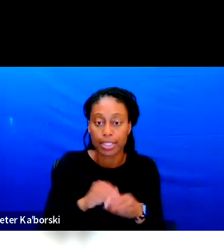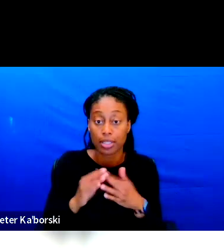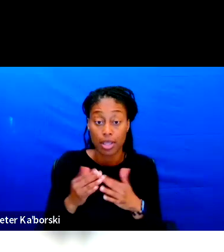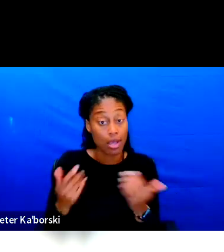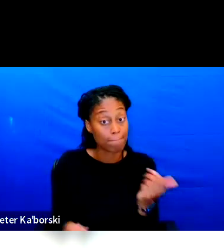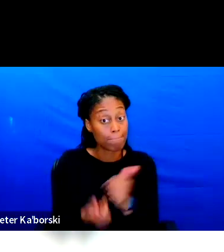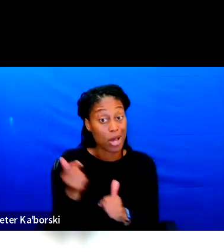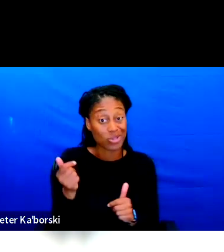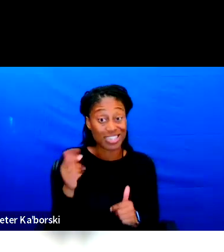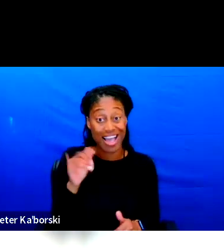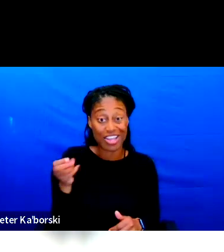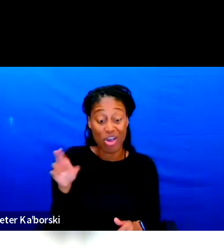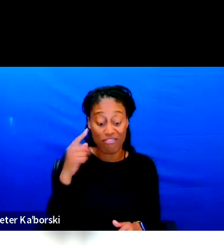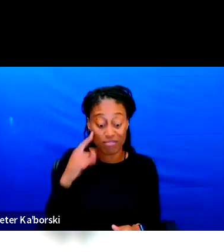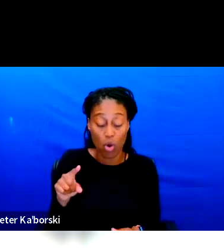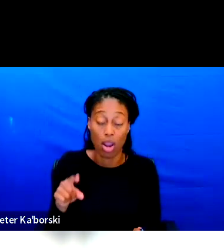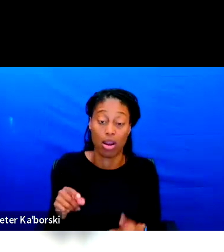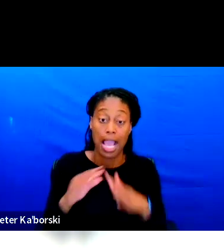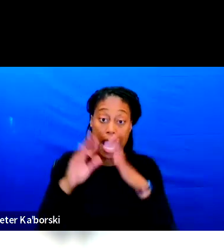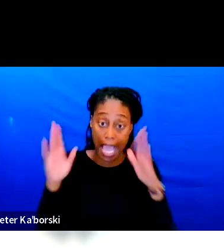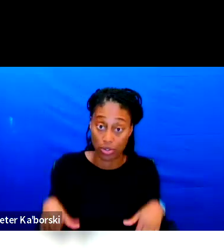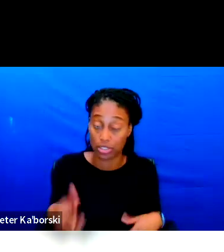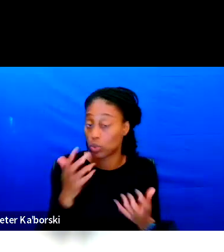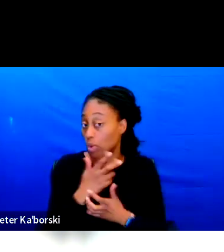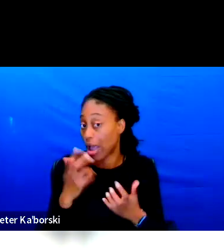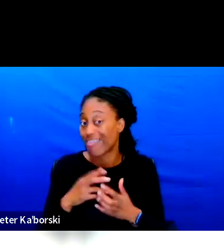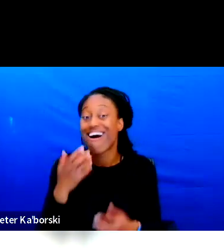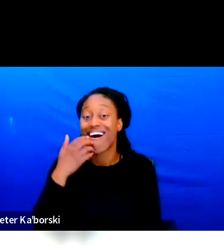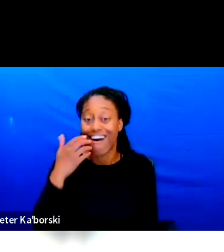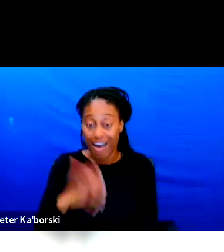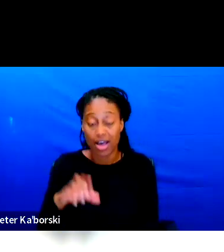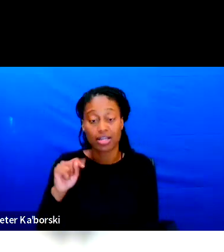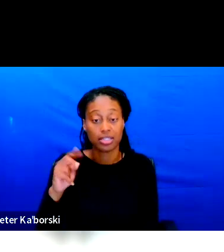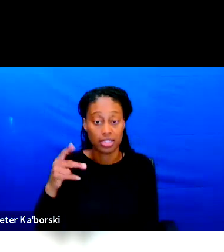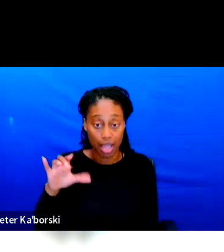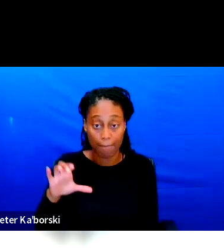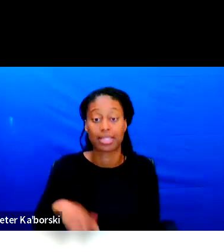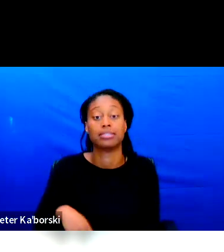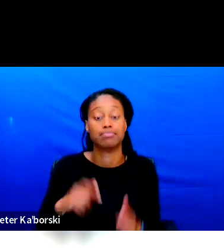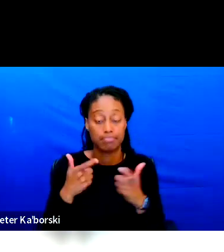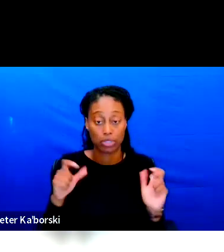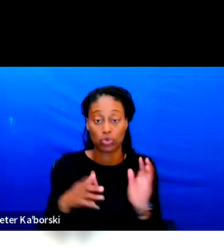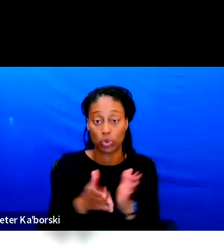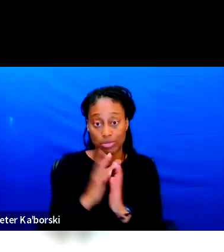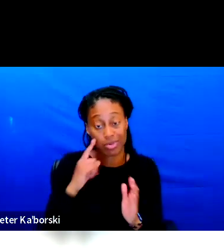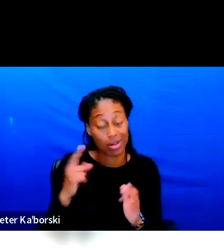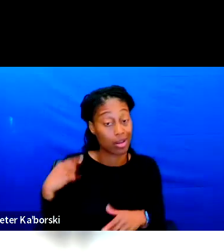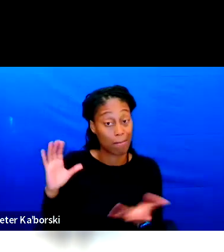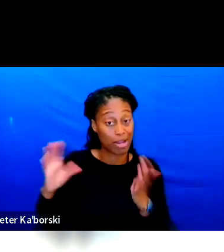Kyle Kleist: in the last year Kyle Kleist: than ever before. Kyle Kleist: so it's a way for me to gauge from the in ours. Really.